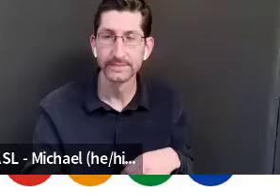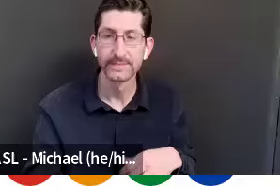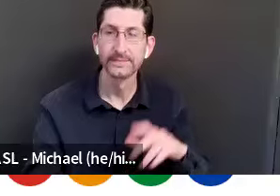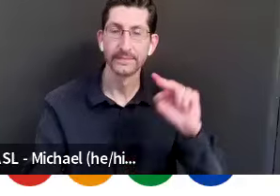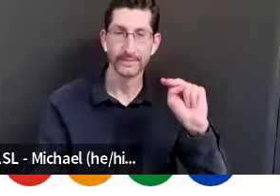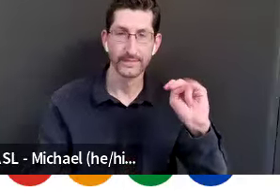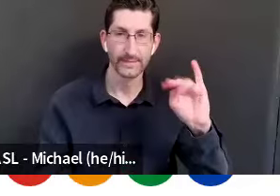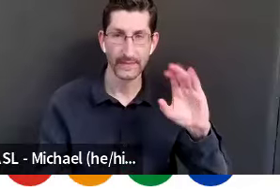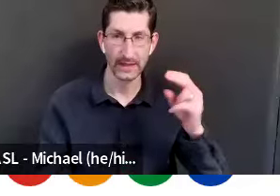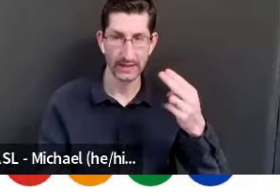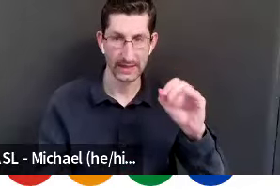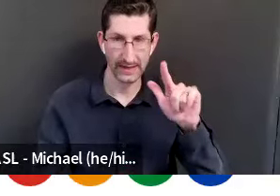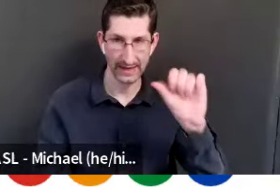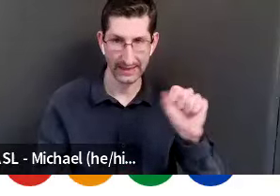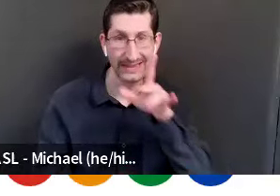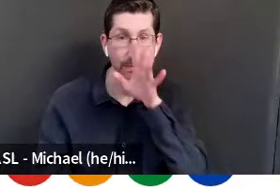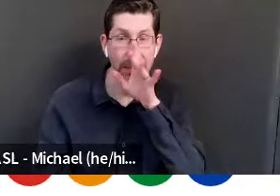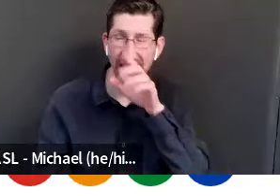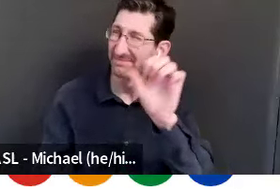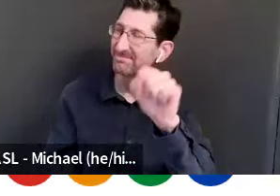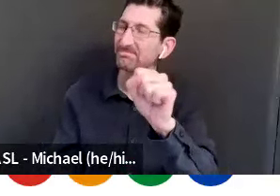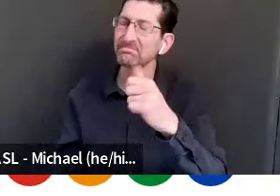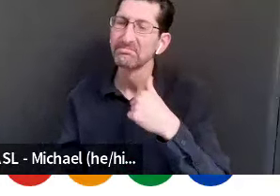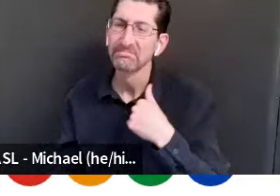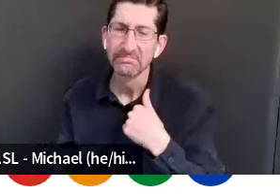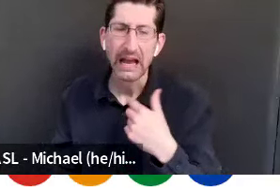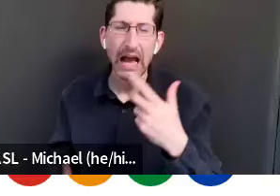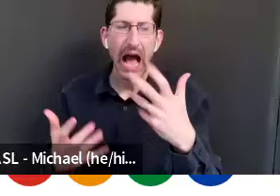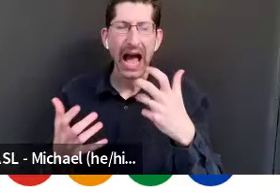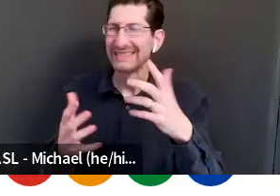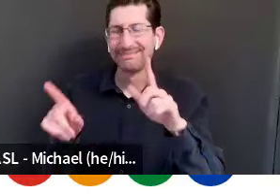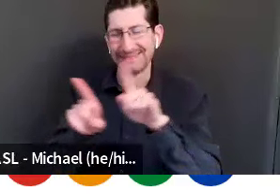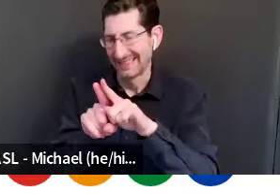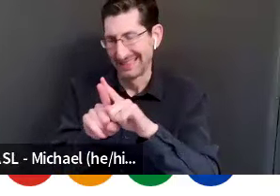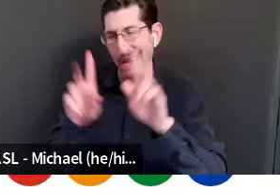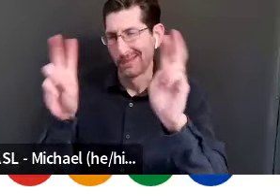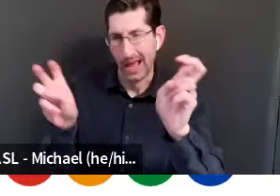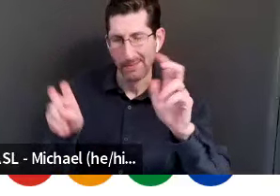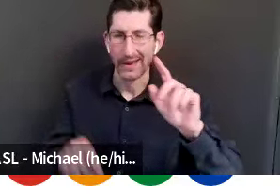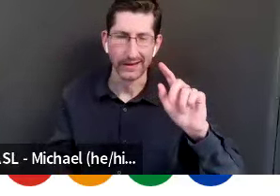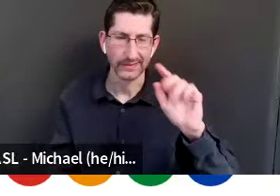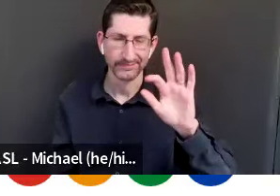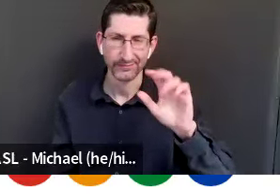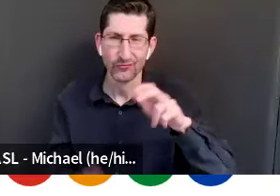I WILL SHARE A CHAT FROM NORA. (READING CHAT FROM NORA). CONTINUING THE SAME THOUGHT OF THE RIDE FLEX. HEARING YOU GUYS SAY THAT YOU